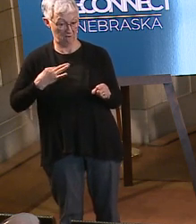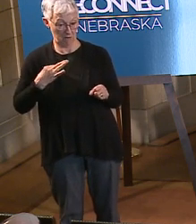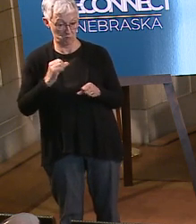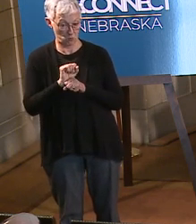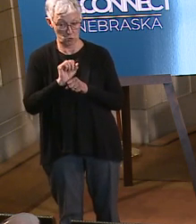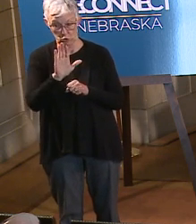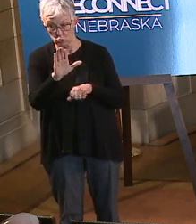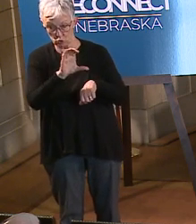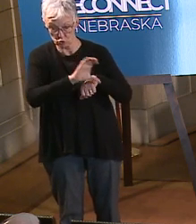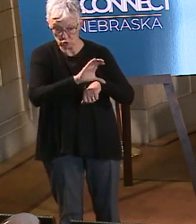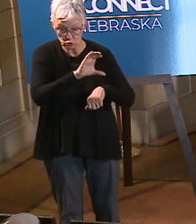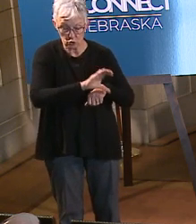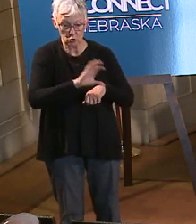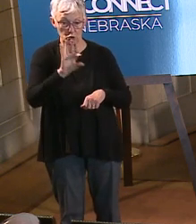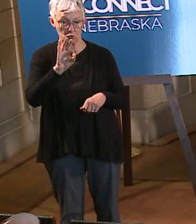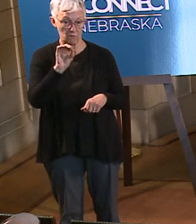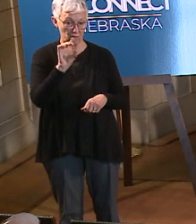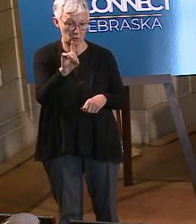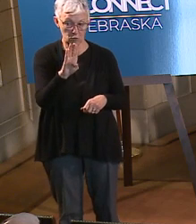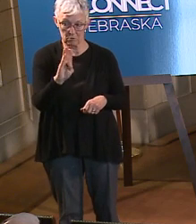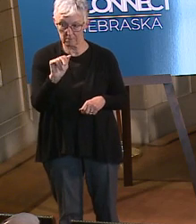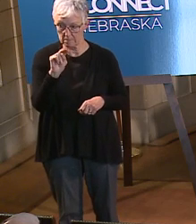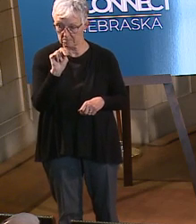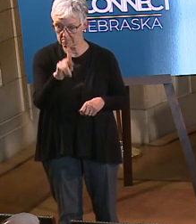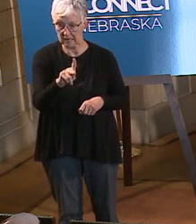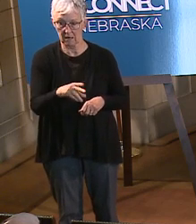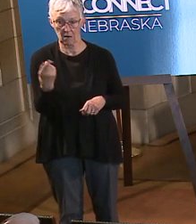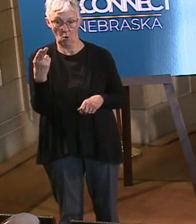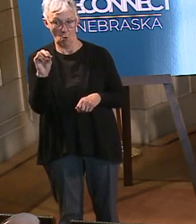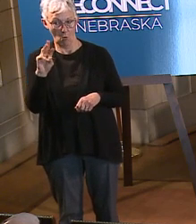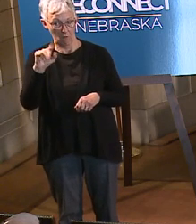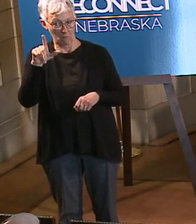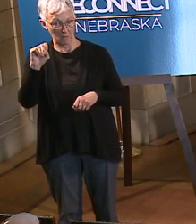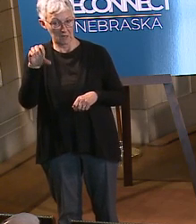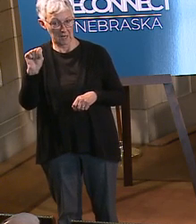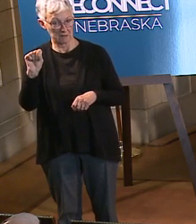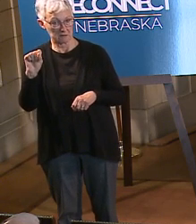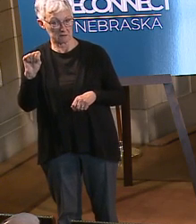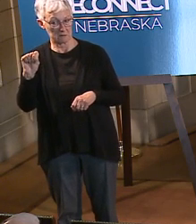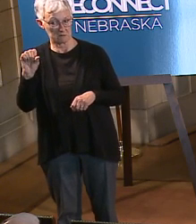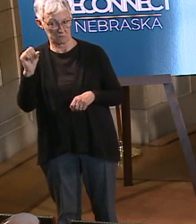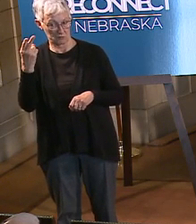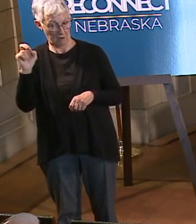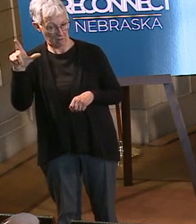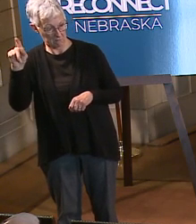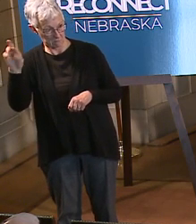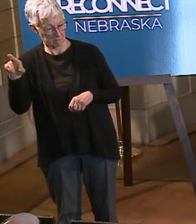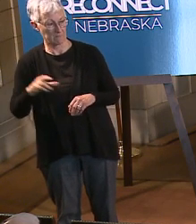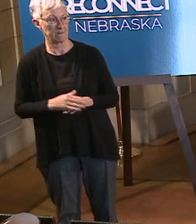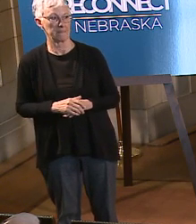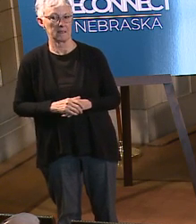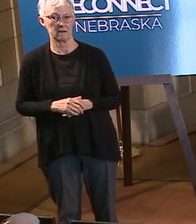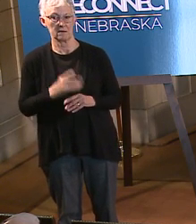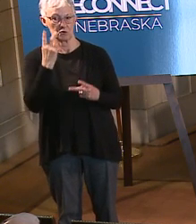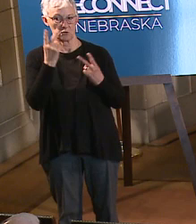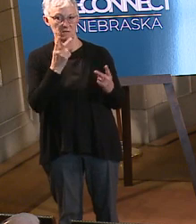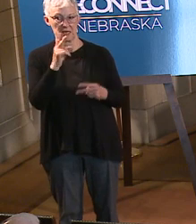THE MOST. AND MANY OPPORTUNITIES AWAIT YOU. IT COULD BE AT YOUR CHURCH, AT A